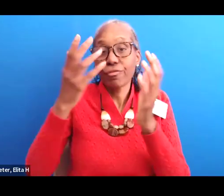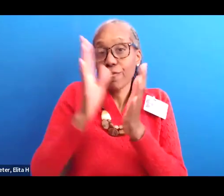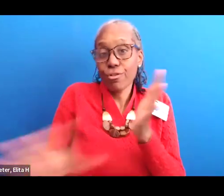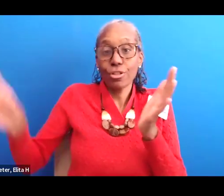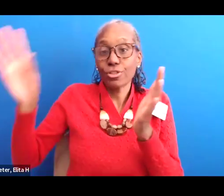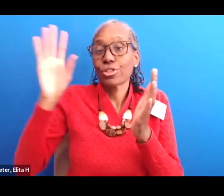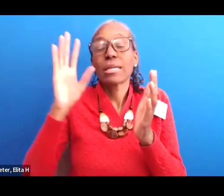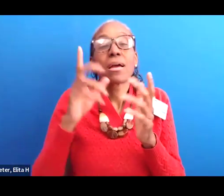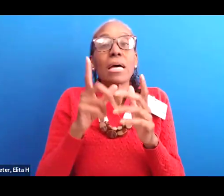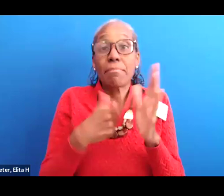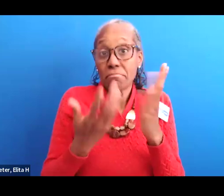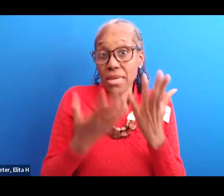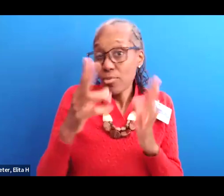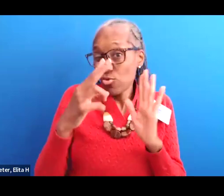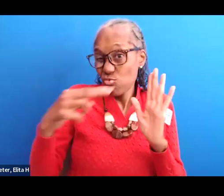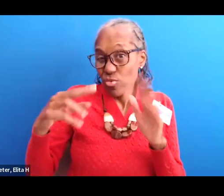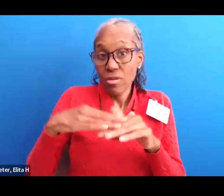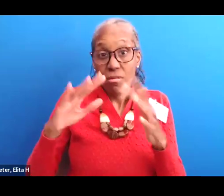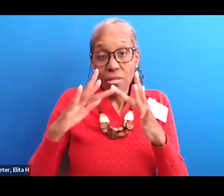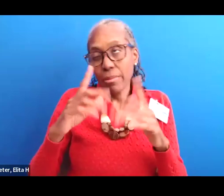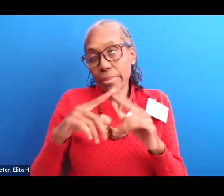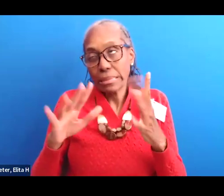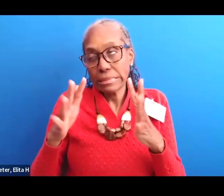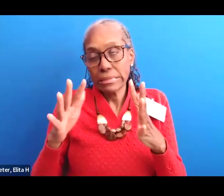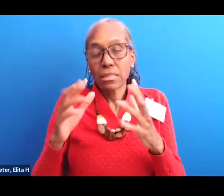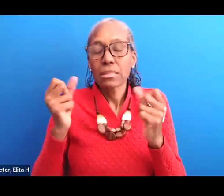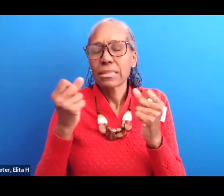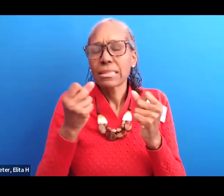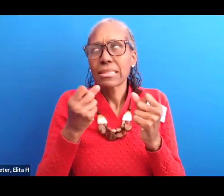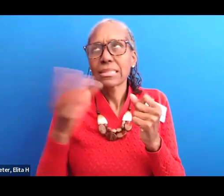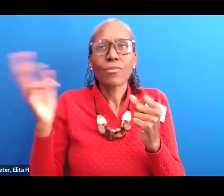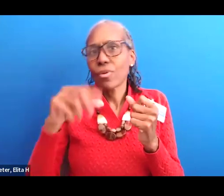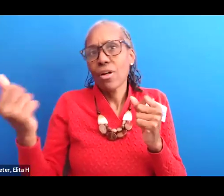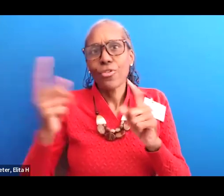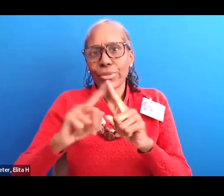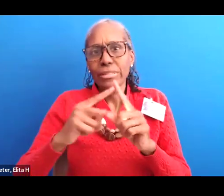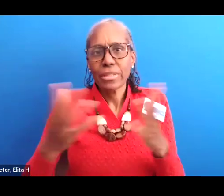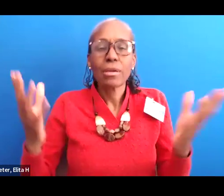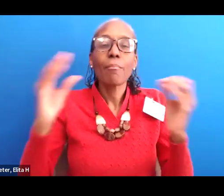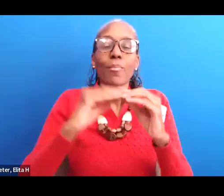It may be something you read about online, but there are a variety of other things that might be more beneficial.